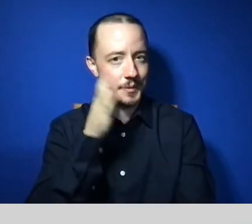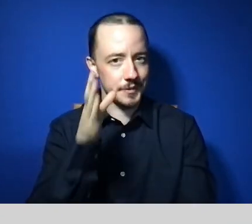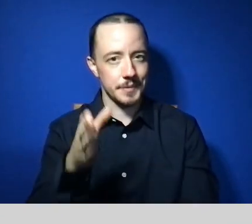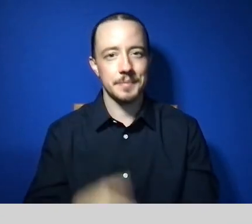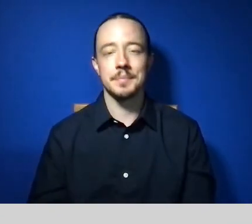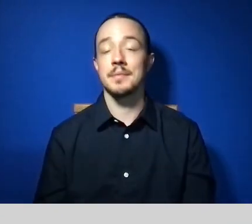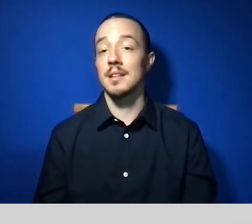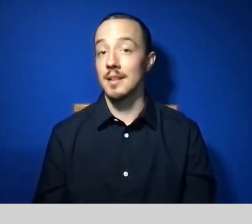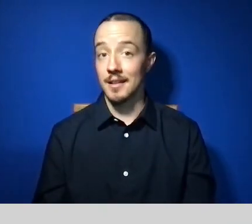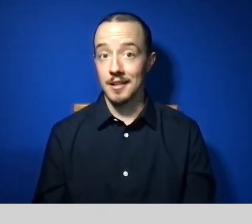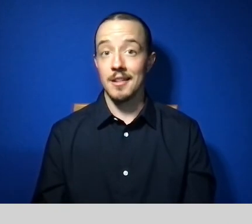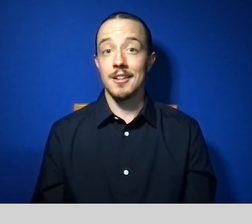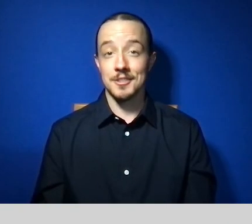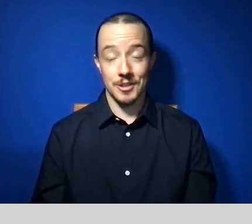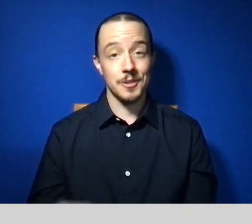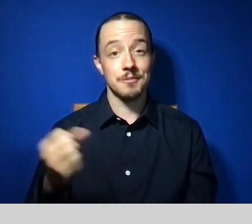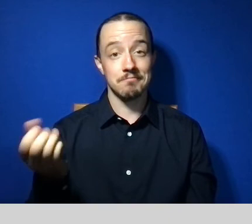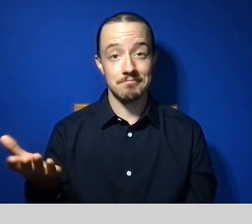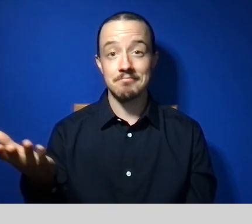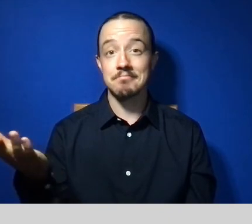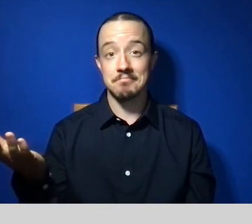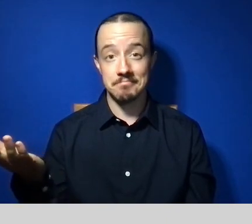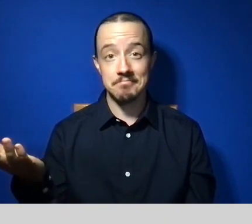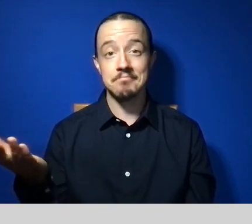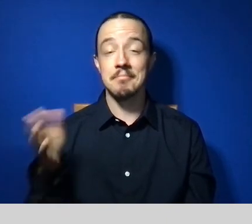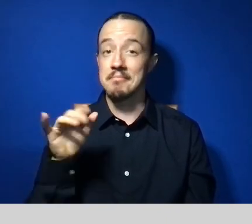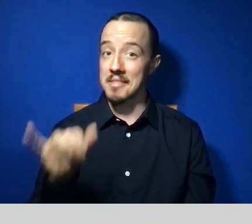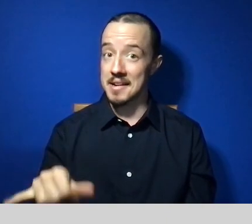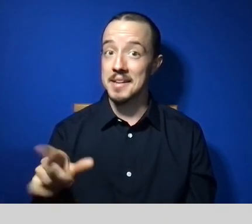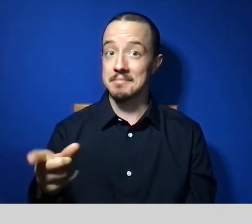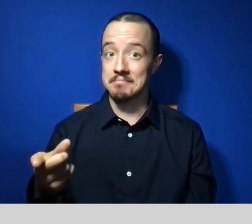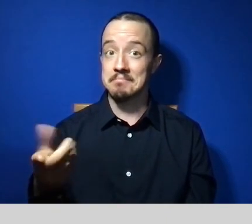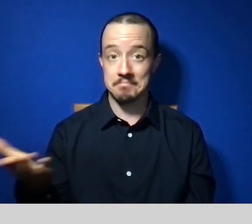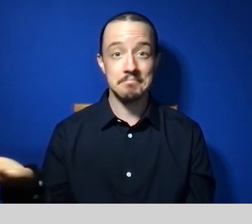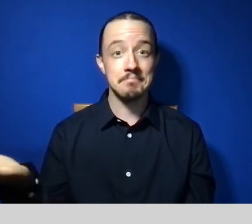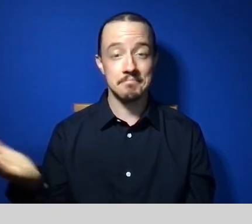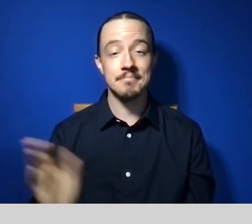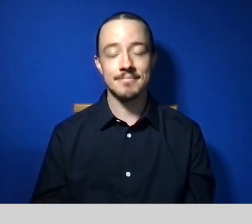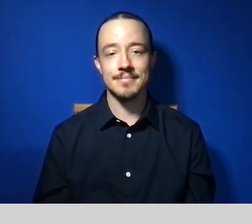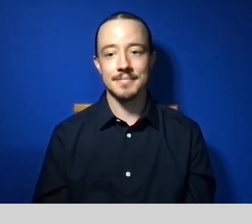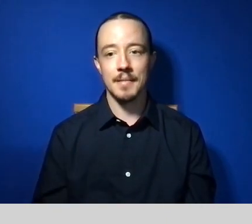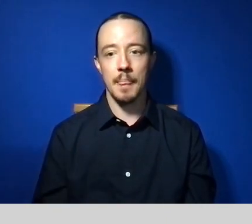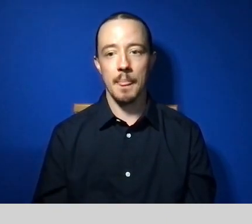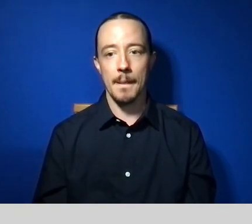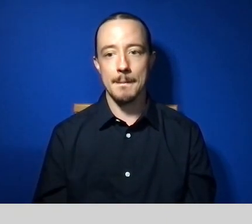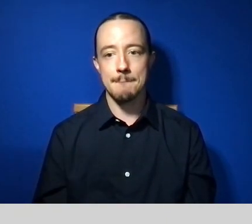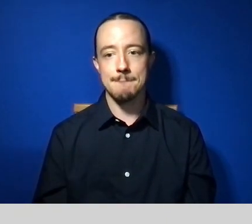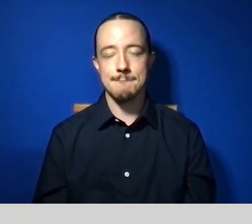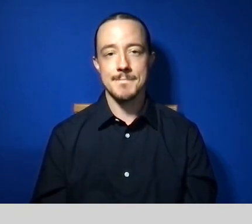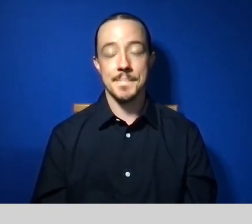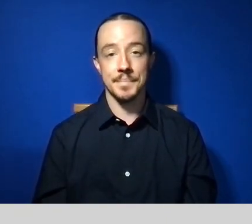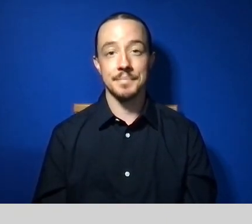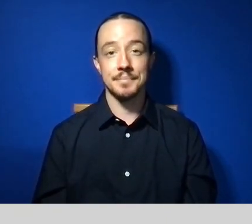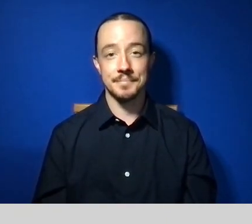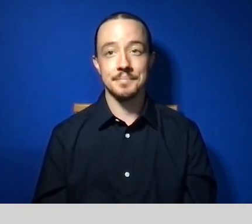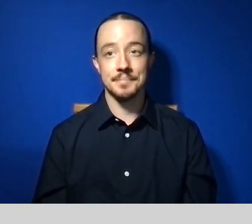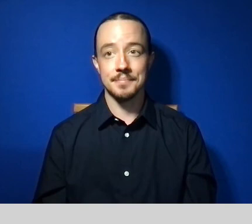So that is that I would like to,